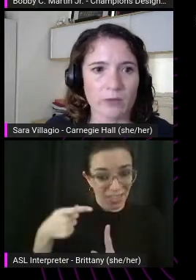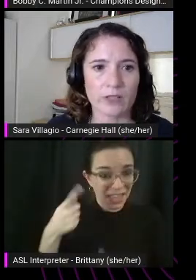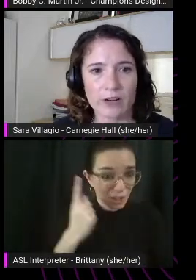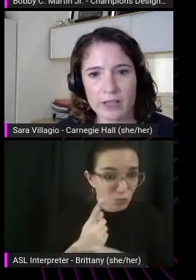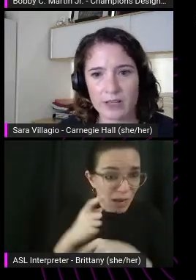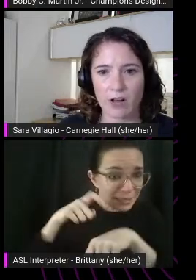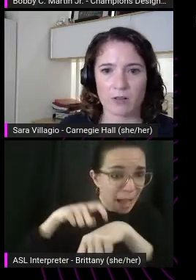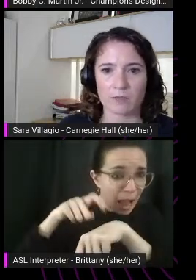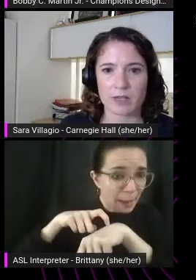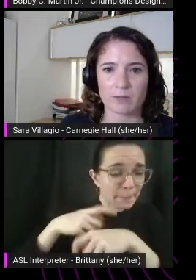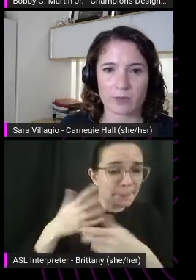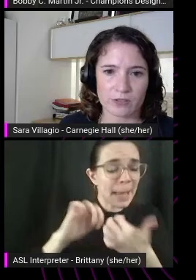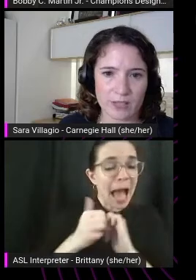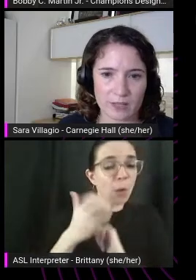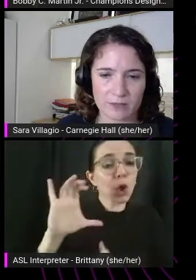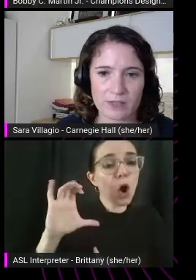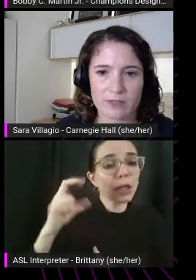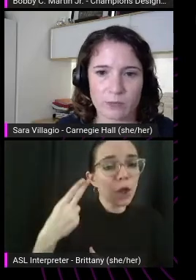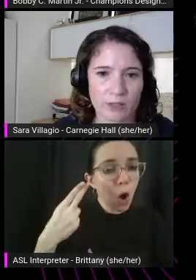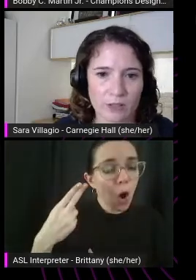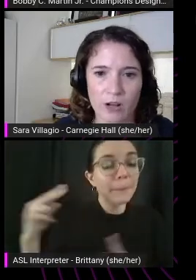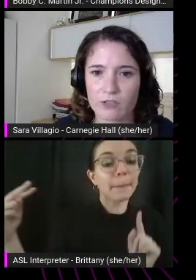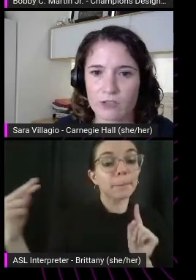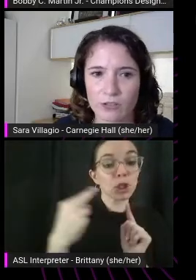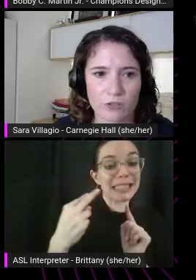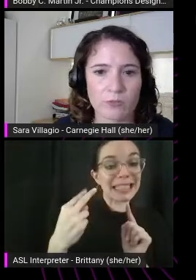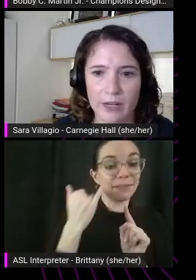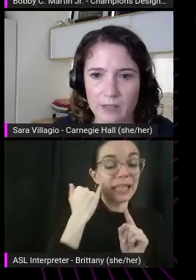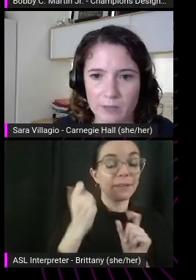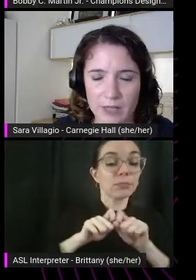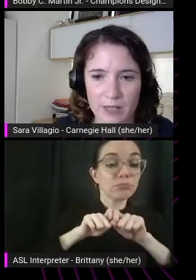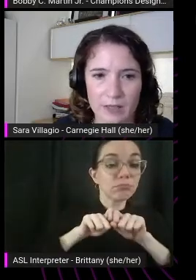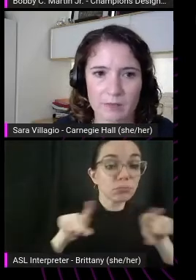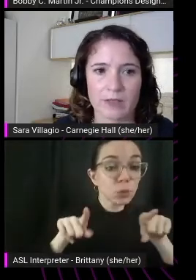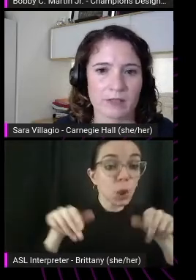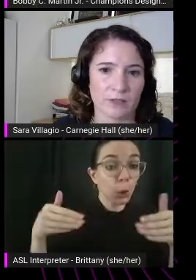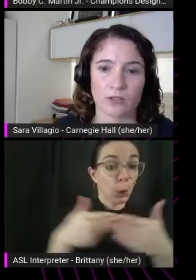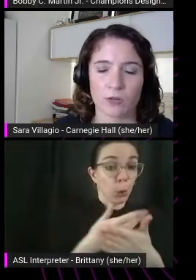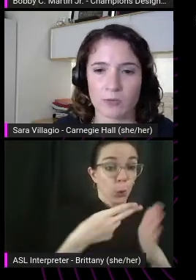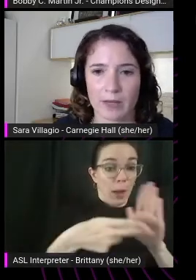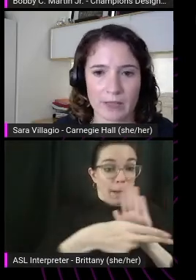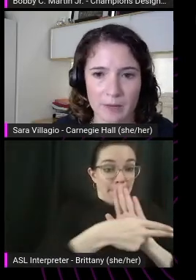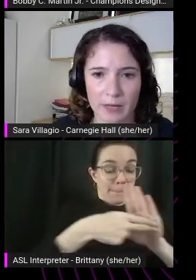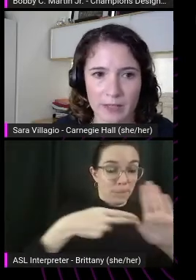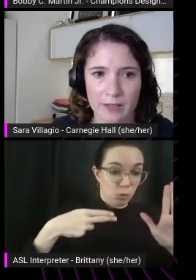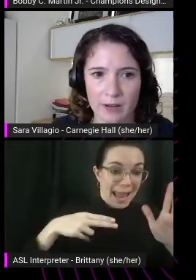How would Carnegie Hall be perceived if it were to launch a new brand update in the midst of a global pandemic?